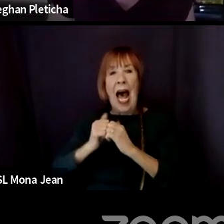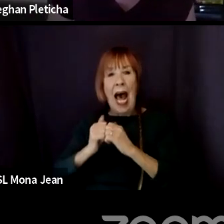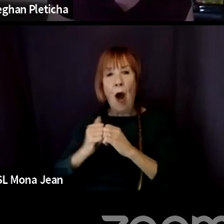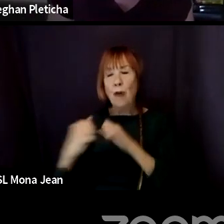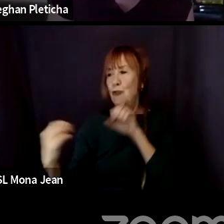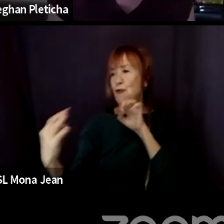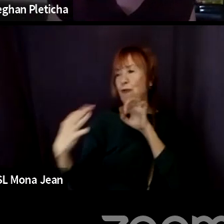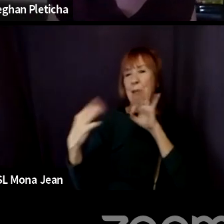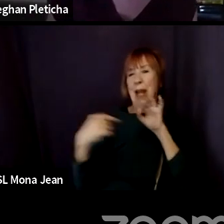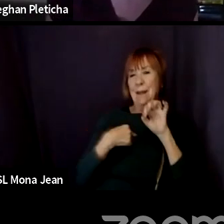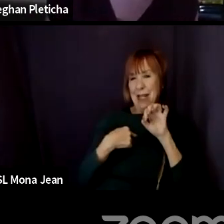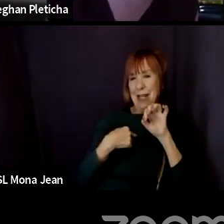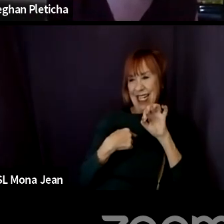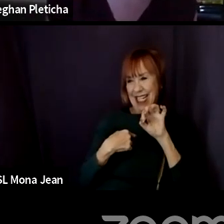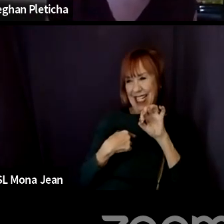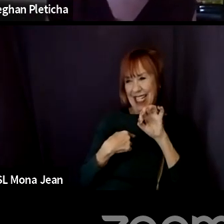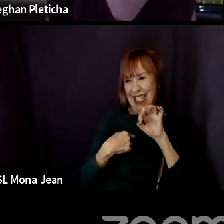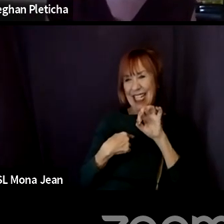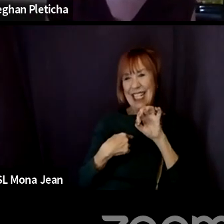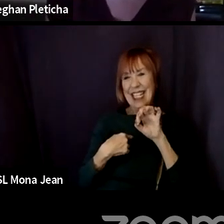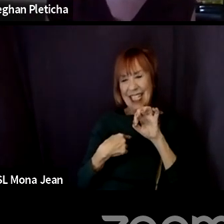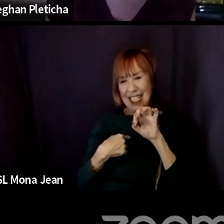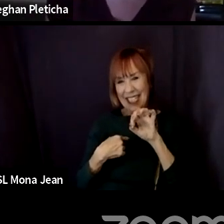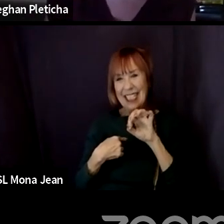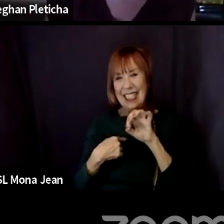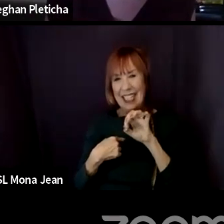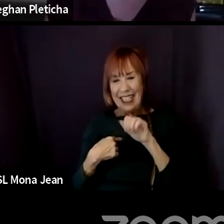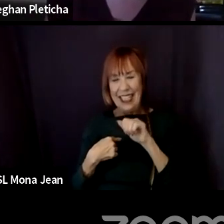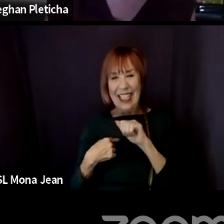Like followed five compliments one note, five compliments.